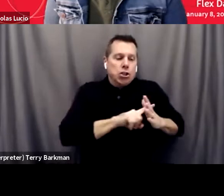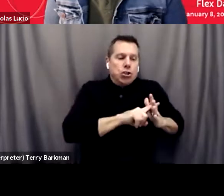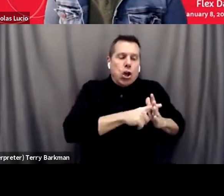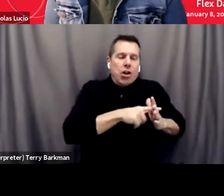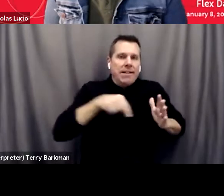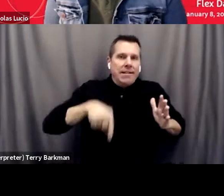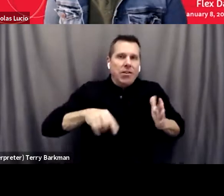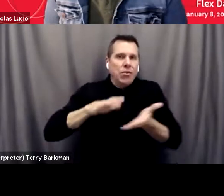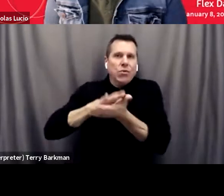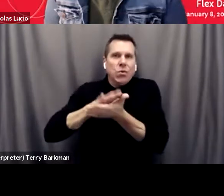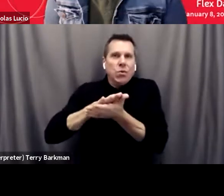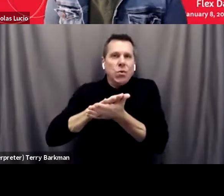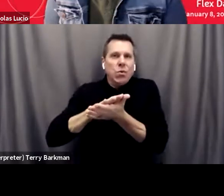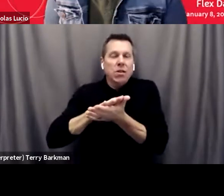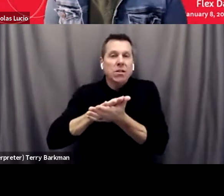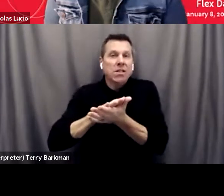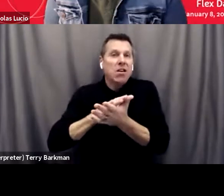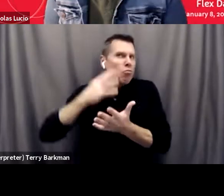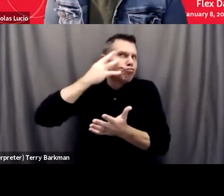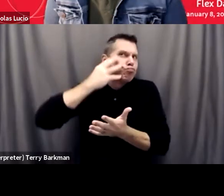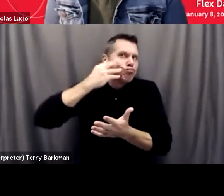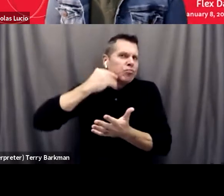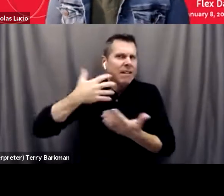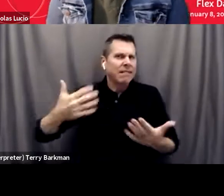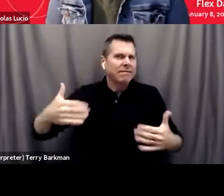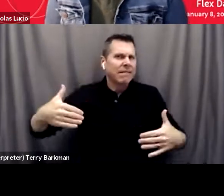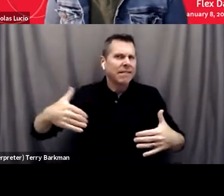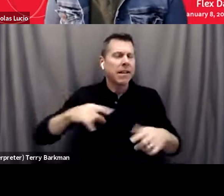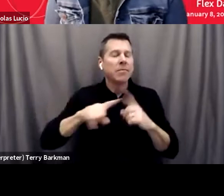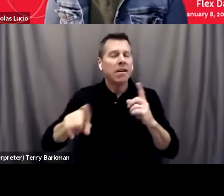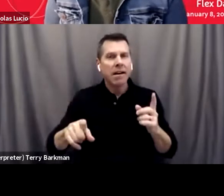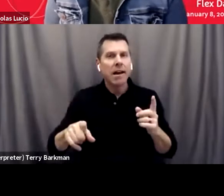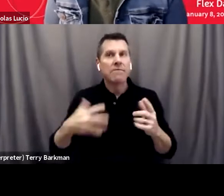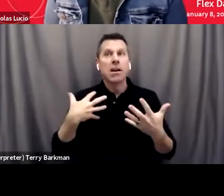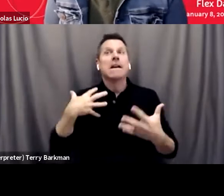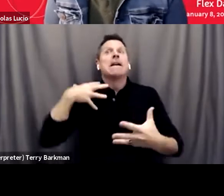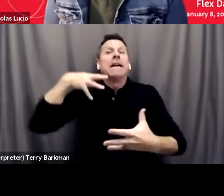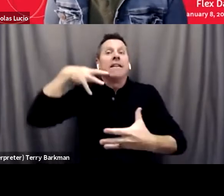So I can't I don't have a huge amount of that campus history. But what I am deeply involved in and very excited about is where we're at